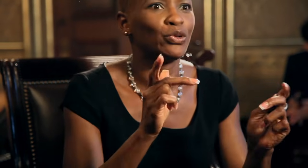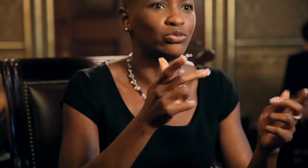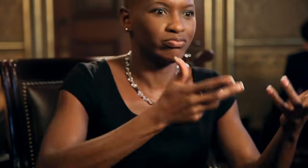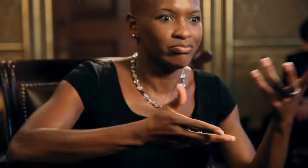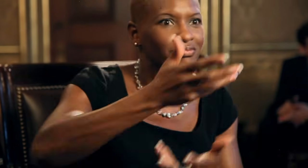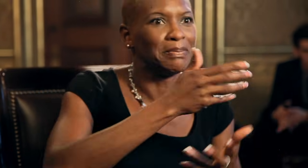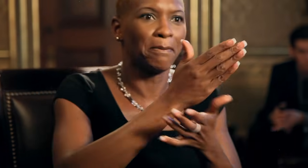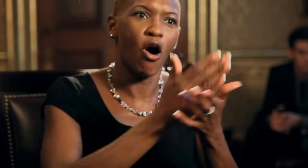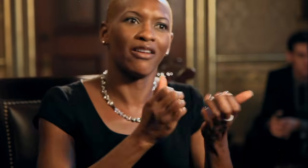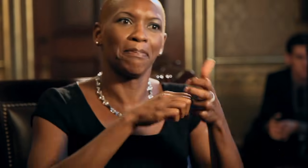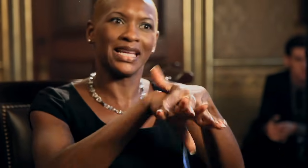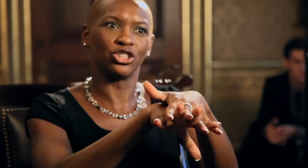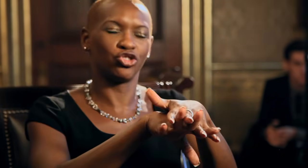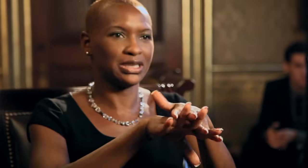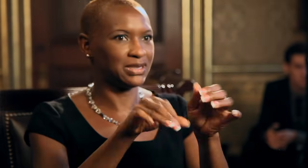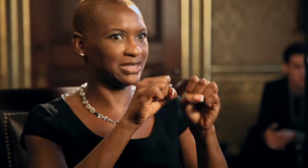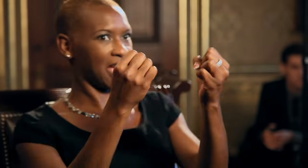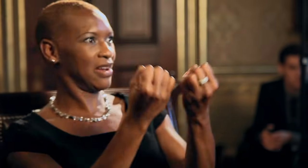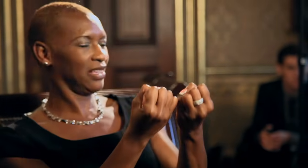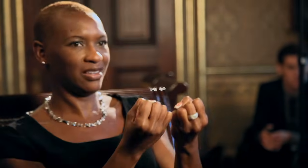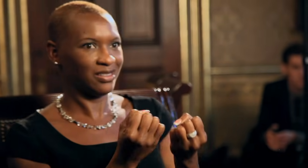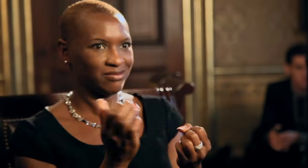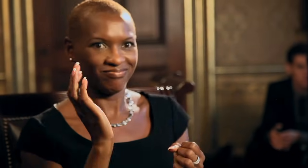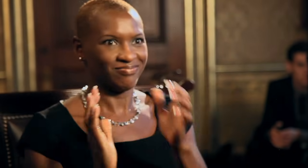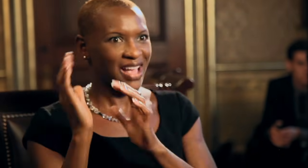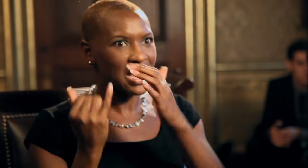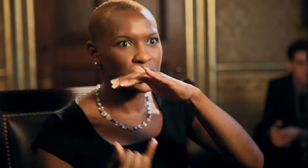I didn't have the opportunity to interact or to be part of mainstream society.